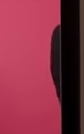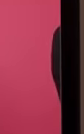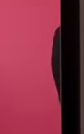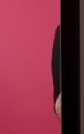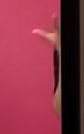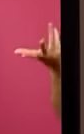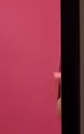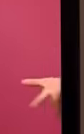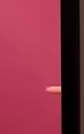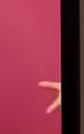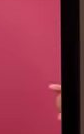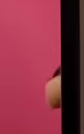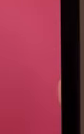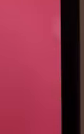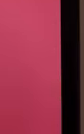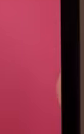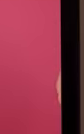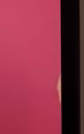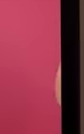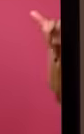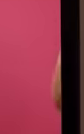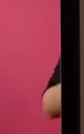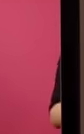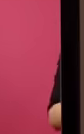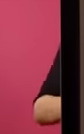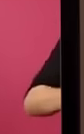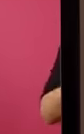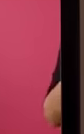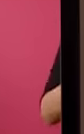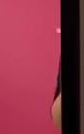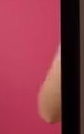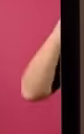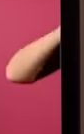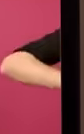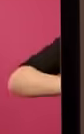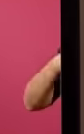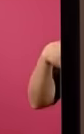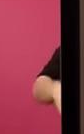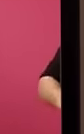started and line 12 whose fault is it that he fell Oh yes, who knows or who?